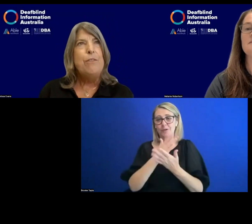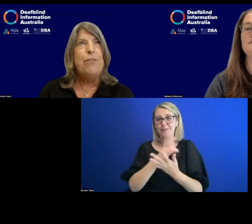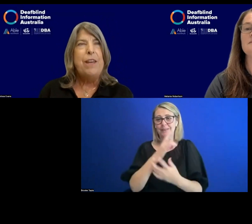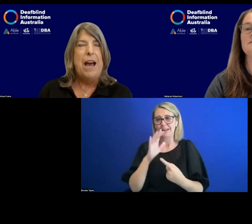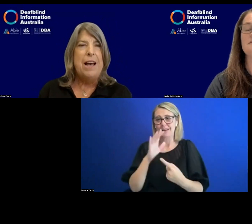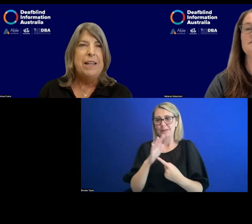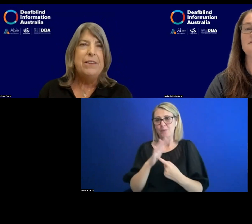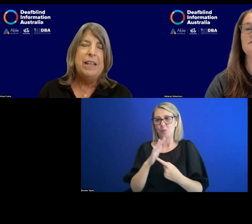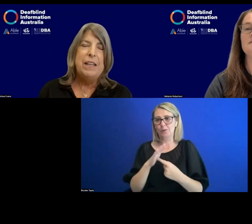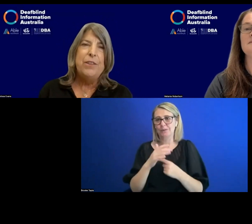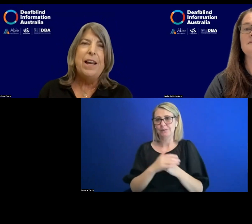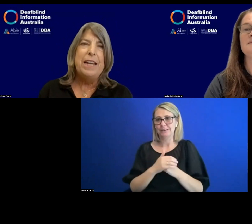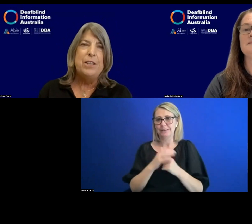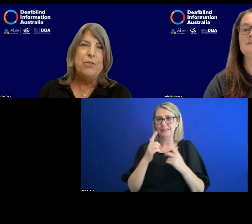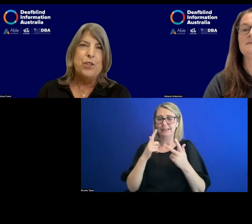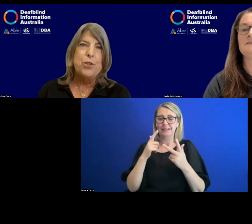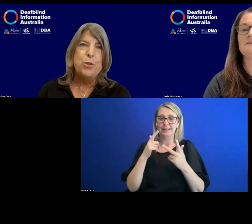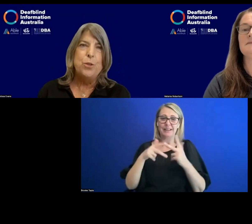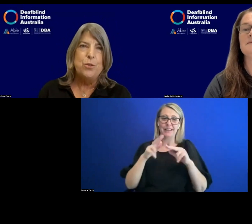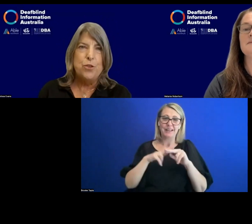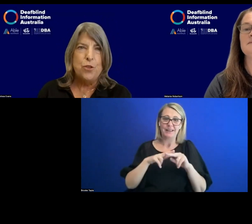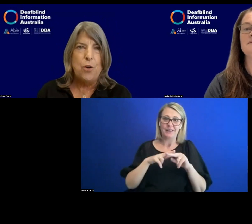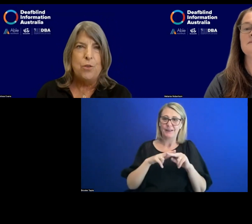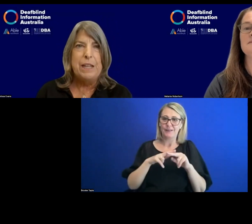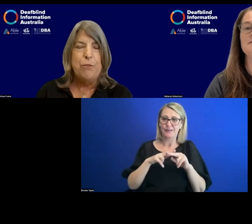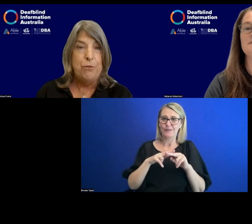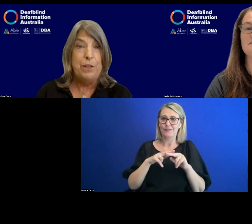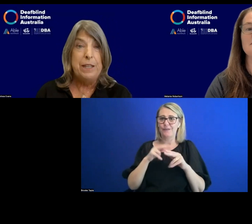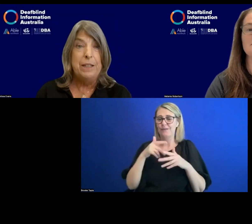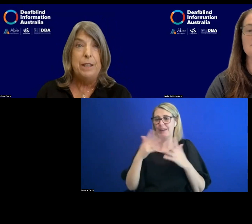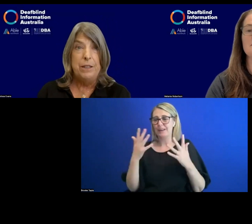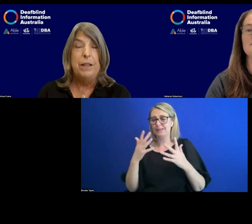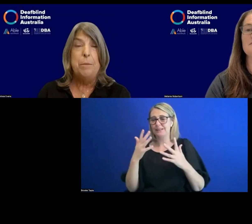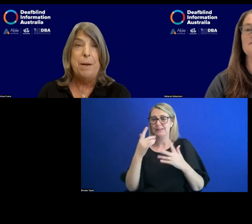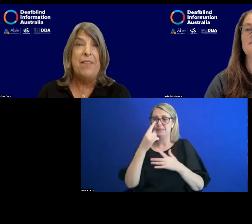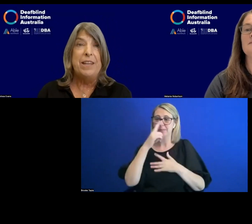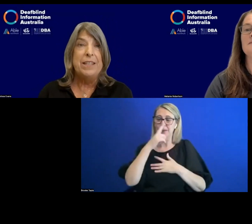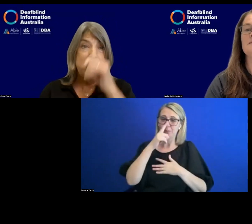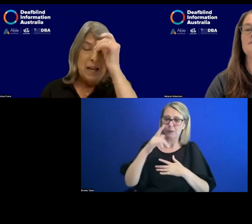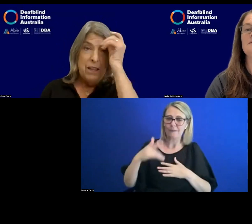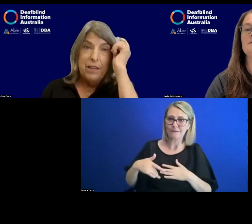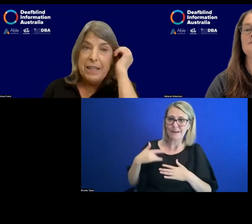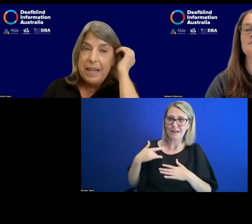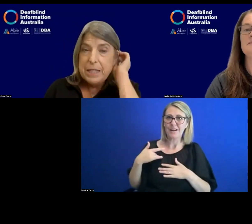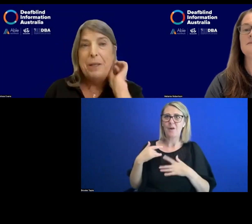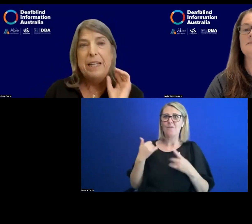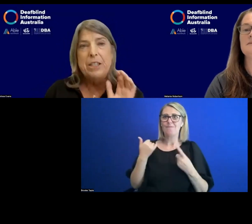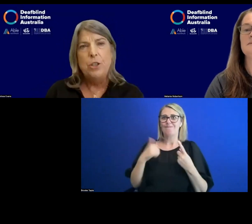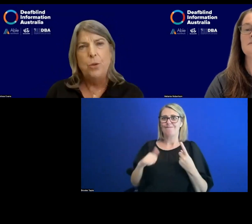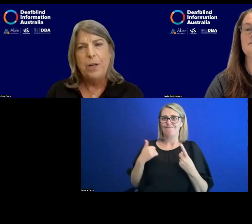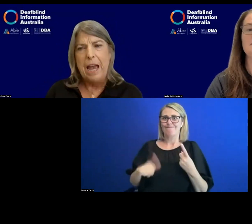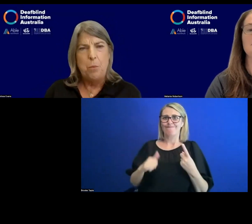if there are individuals who strongly feel about this, that we actually need to look at